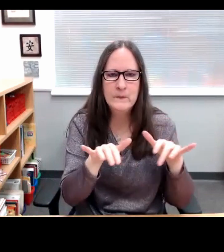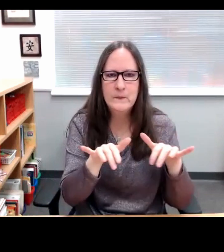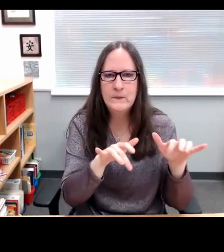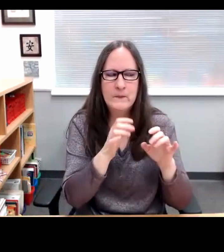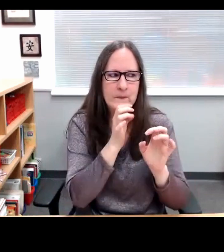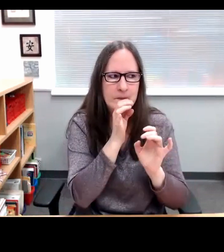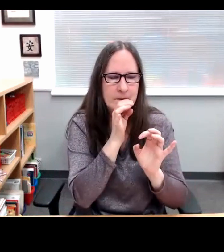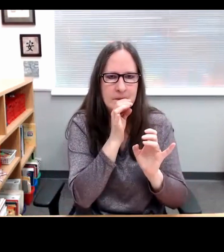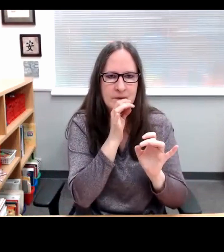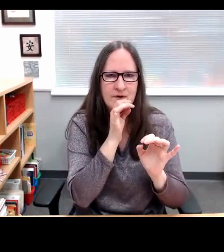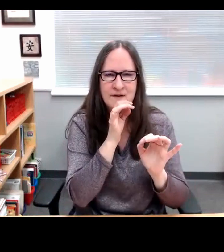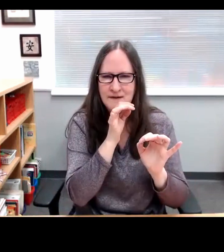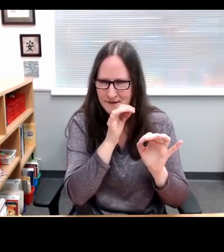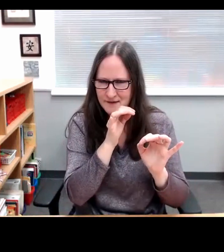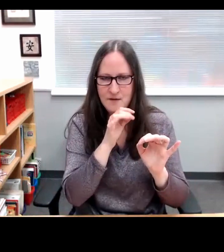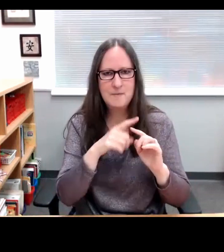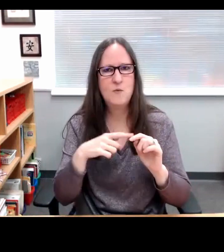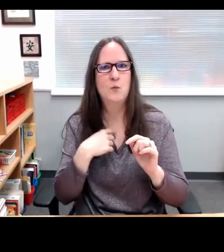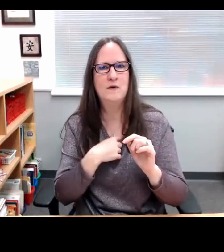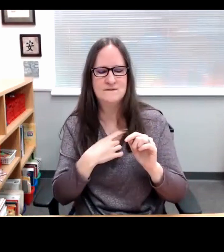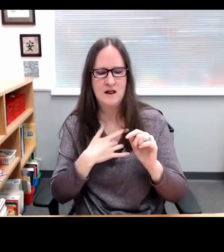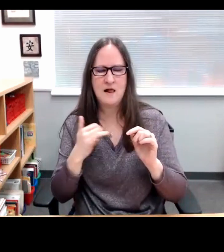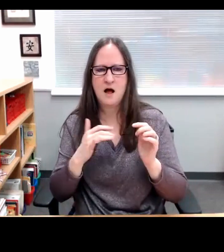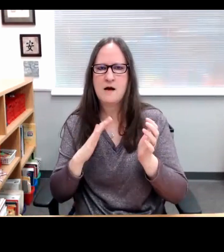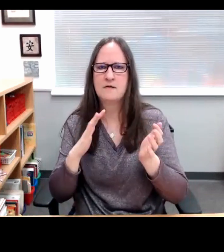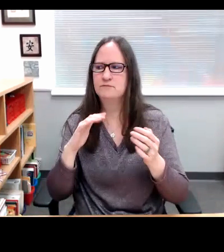in the rhythm because you can listen to music and the beat and instruments,